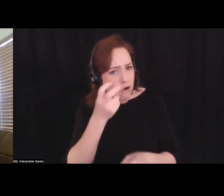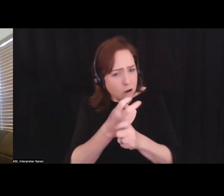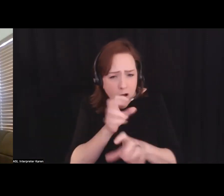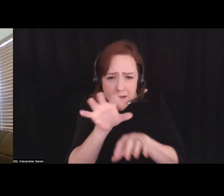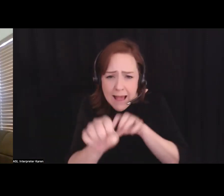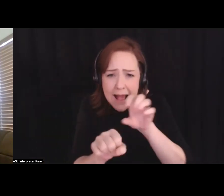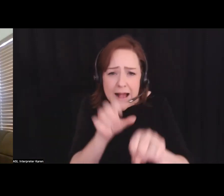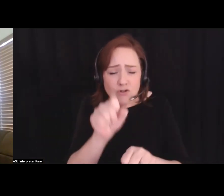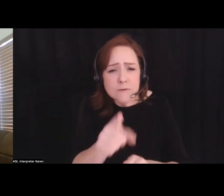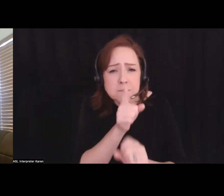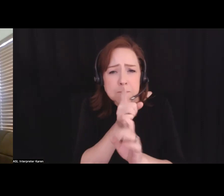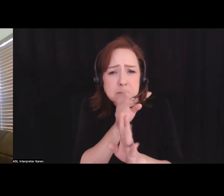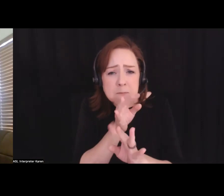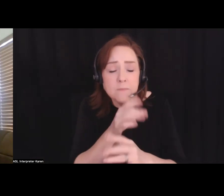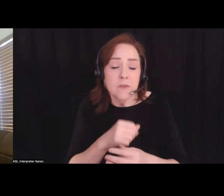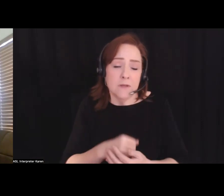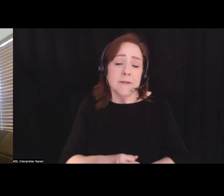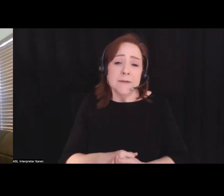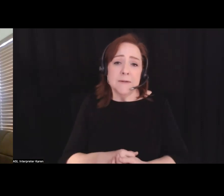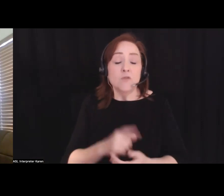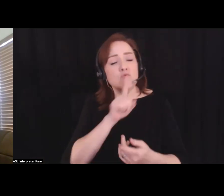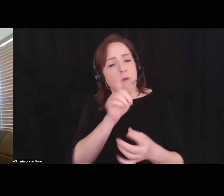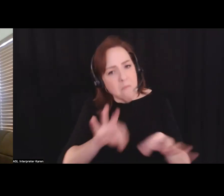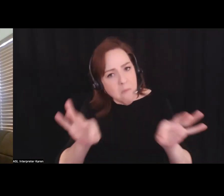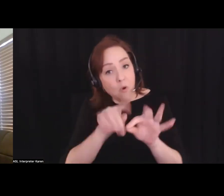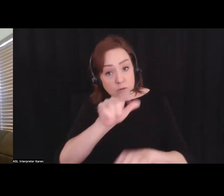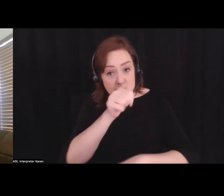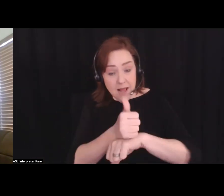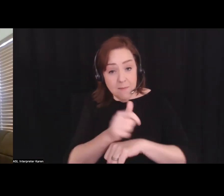important that when you set up a telehealth appointment that your background is good